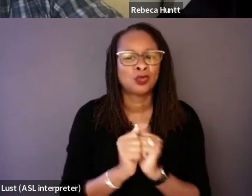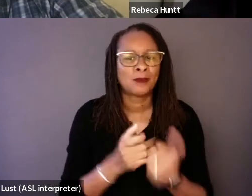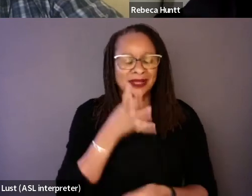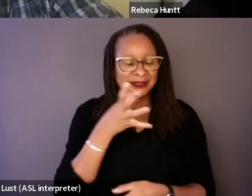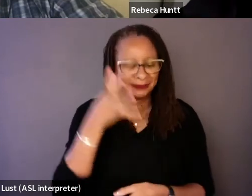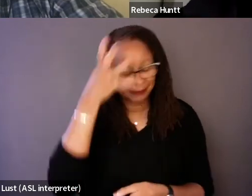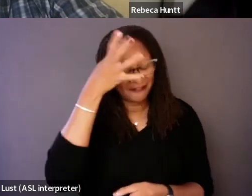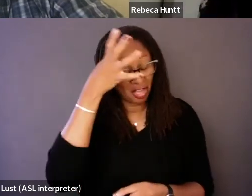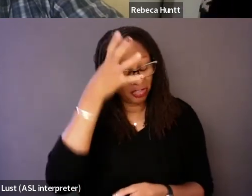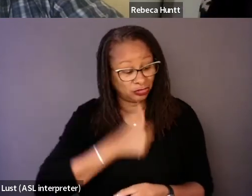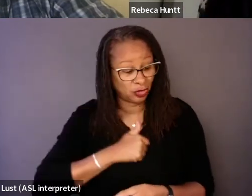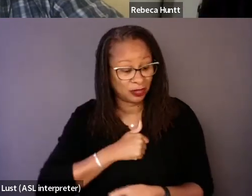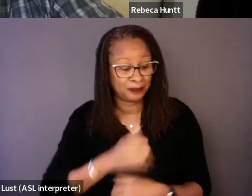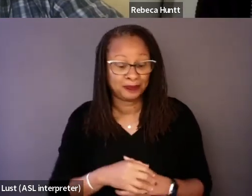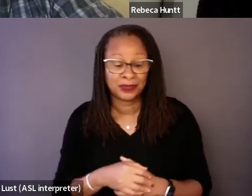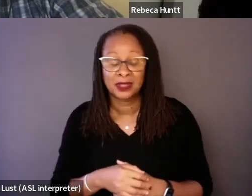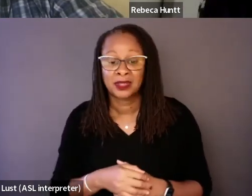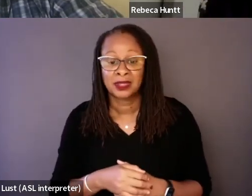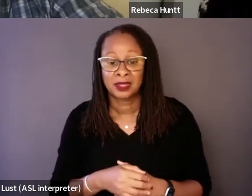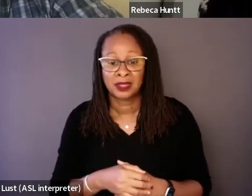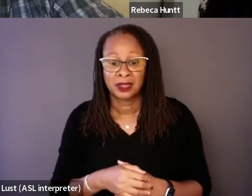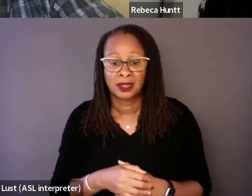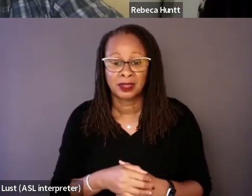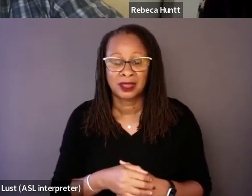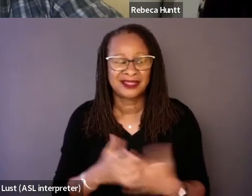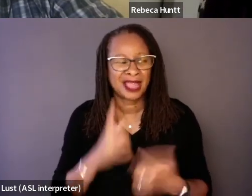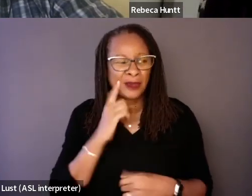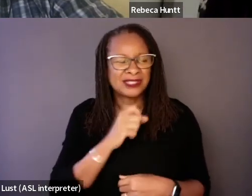It was like a -- I was maybe like 24, 23, and I -- maybe 24.